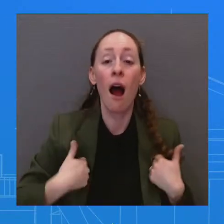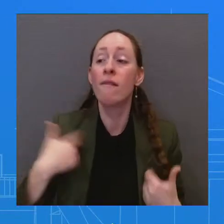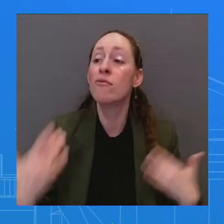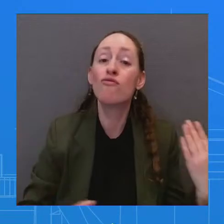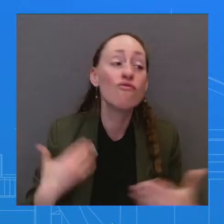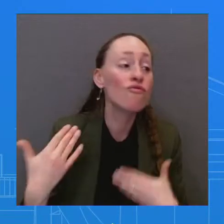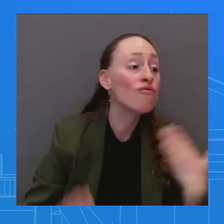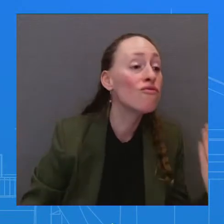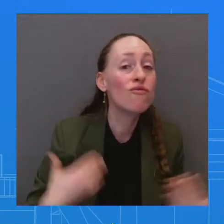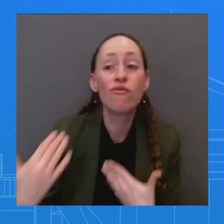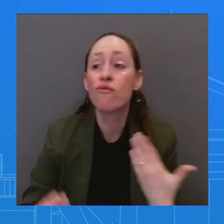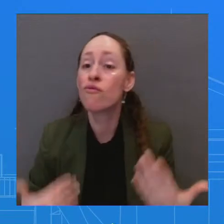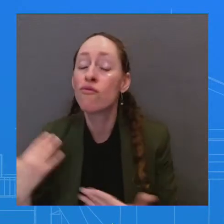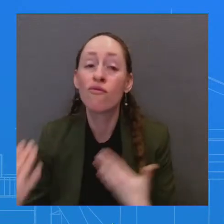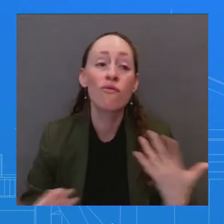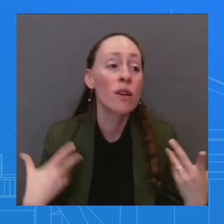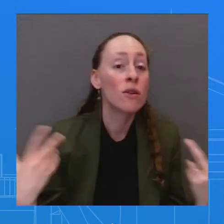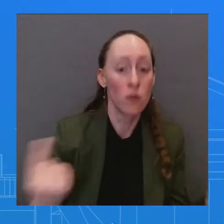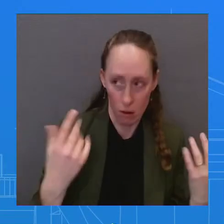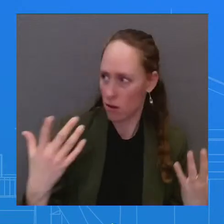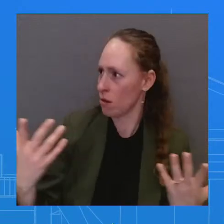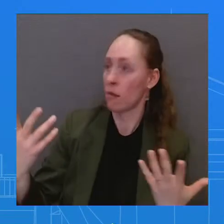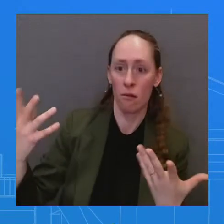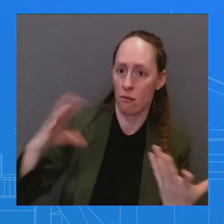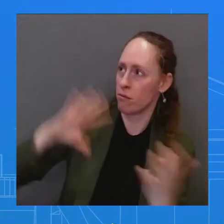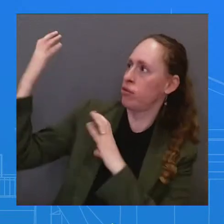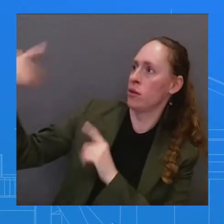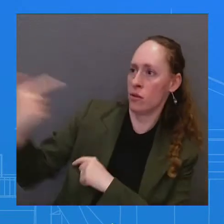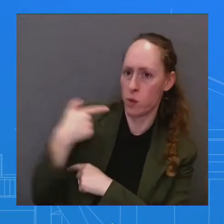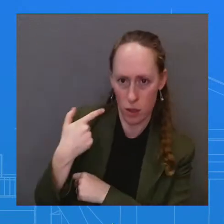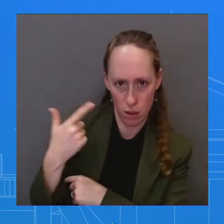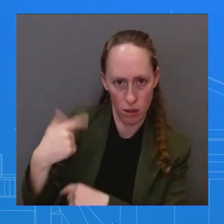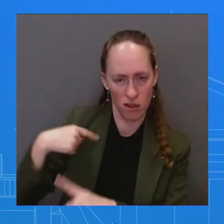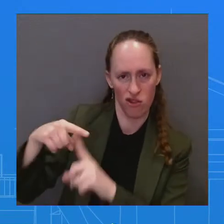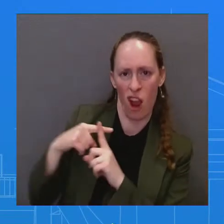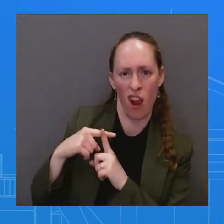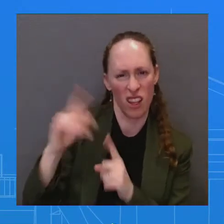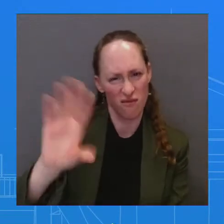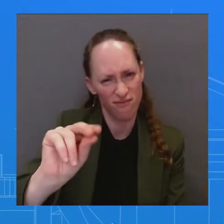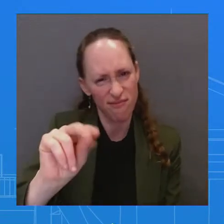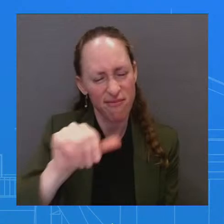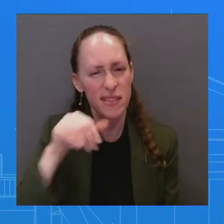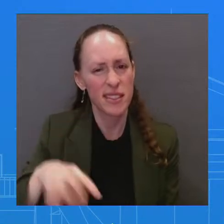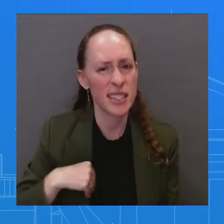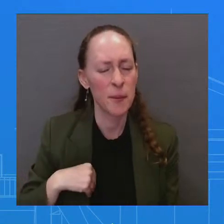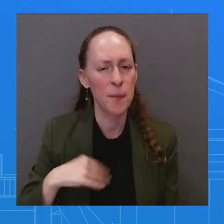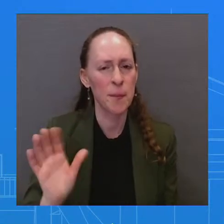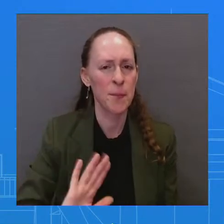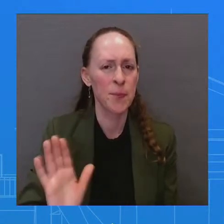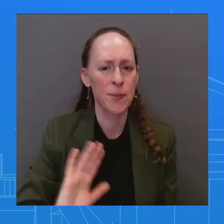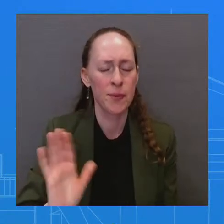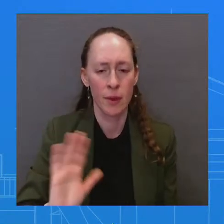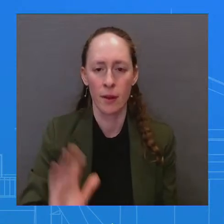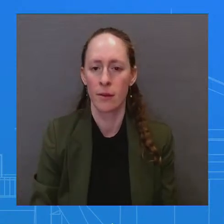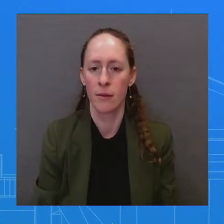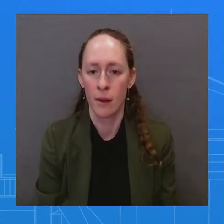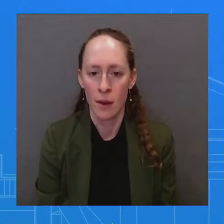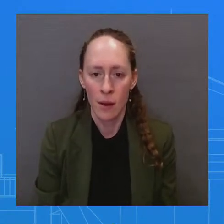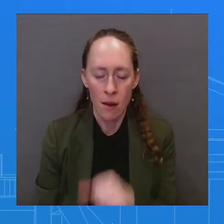know a family member injured or killed as a result of gun violence. We cannot and we will not accept that.